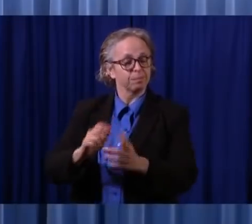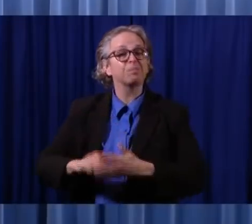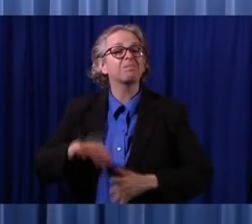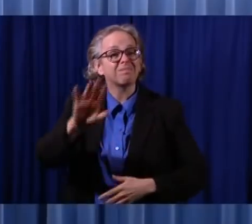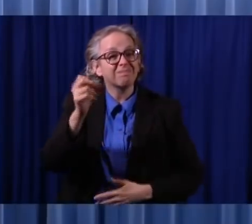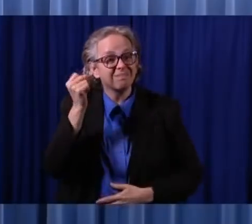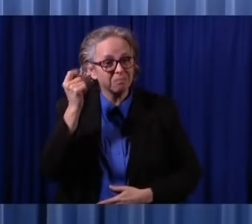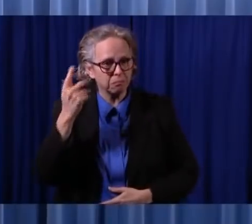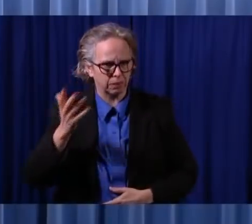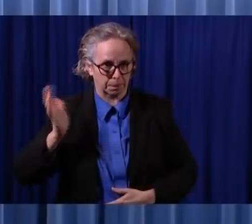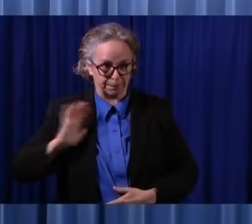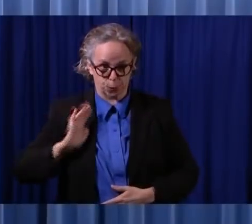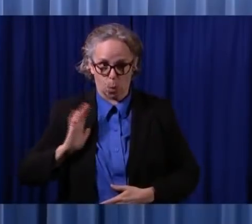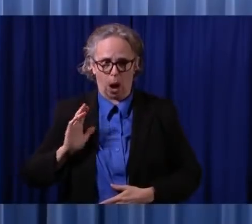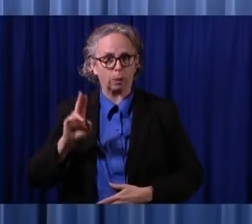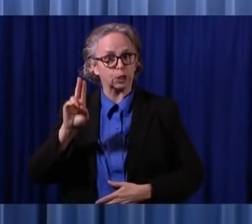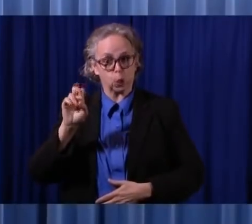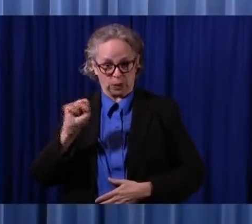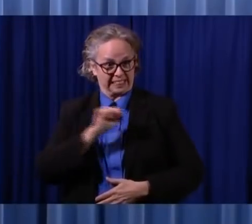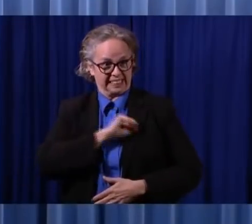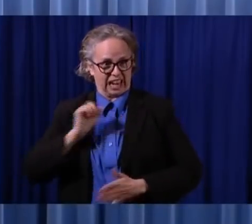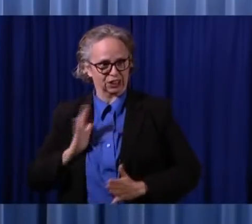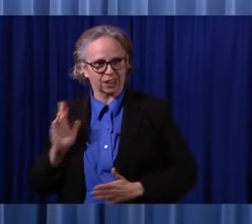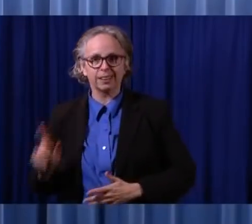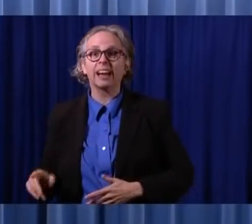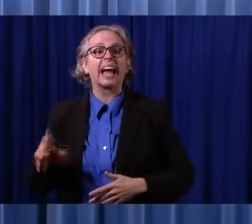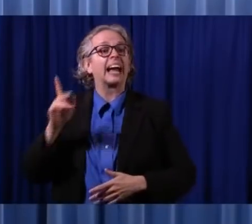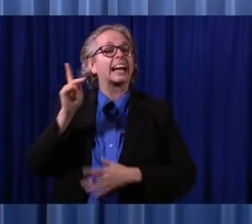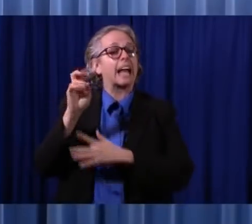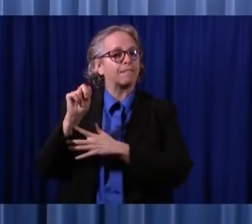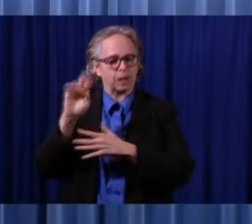KNOWLEDGE AS WELL AS A PASSION FOR PUBLIC SAFETY TO THE JOB.